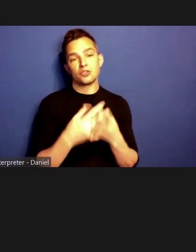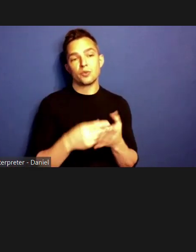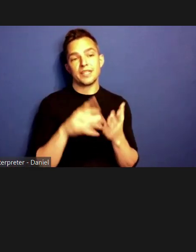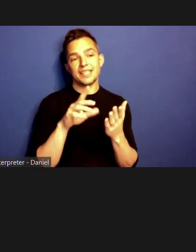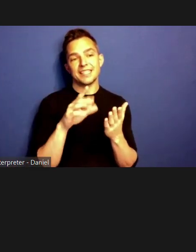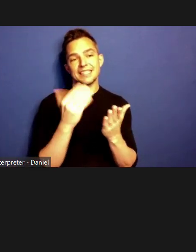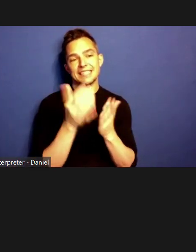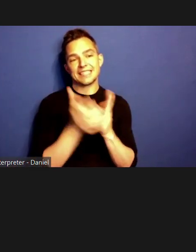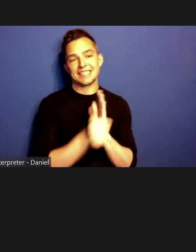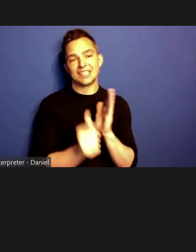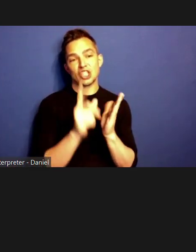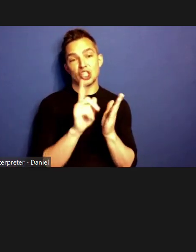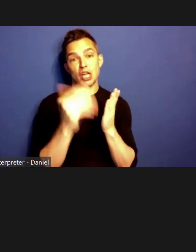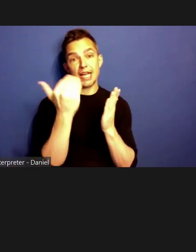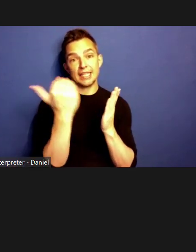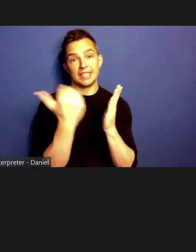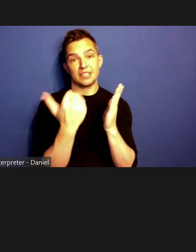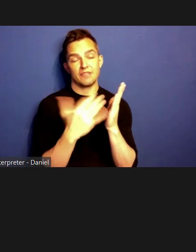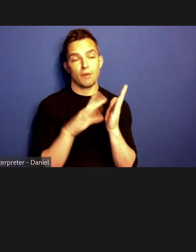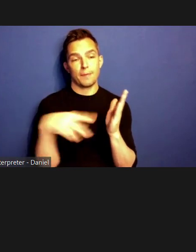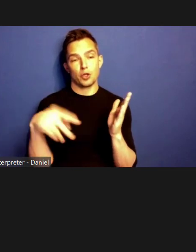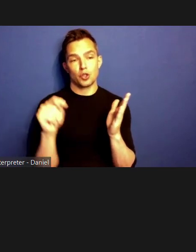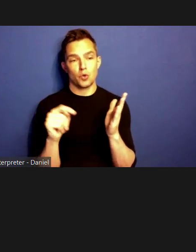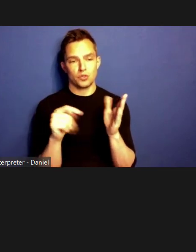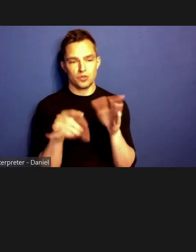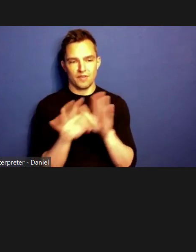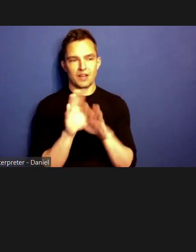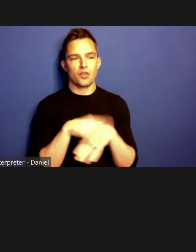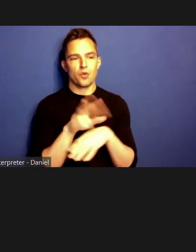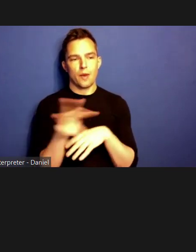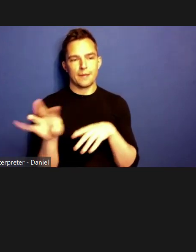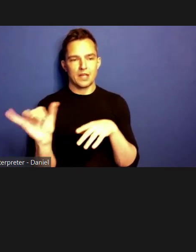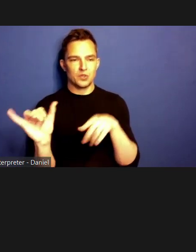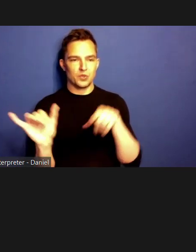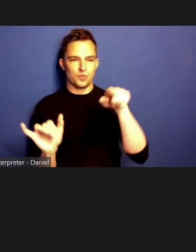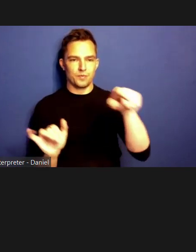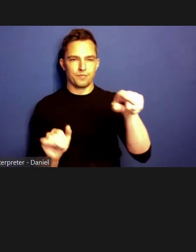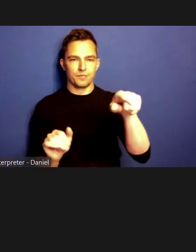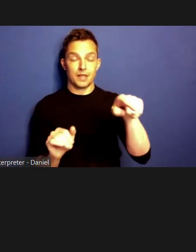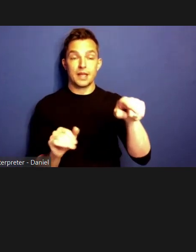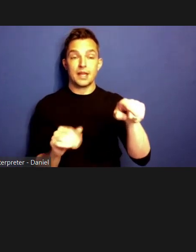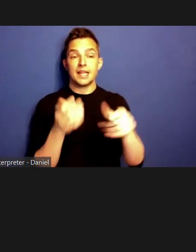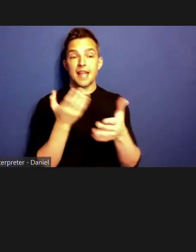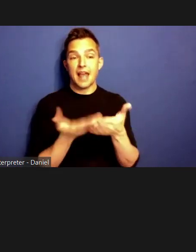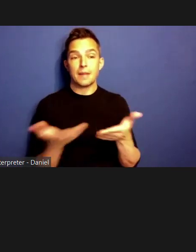OAE. The elements of the checklist serve as a basis for the training,